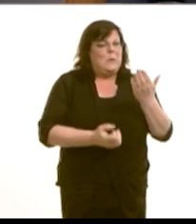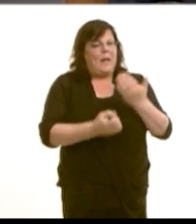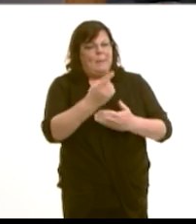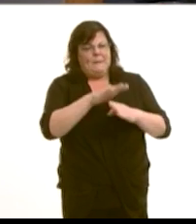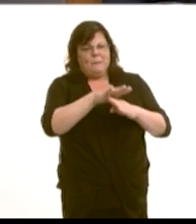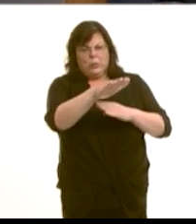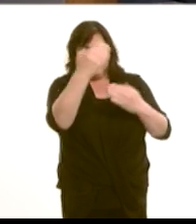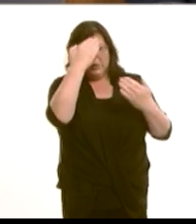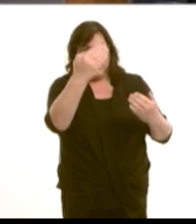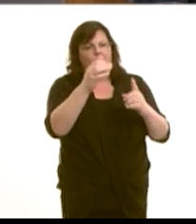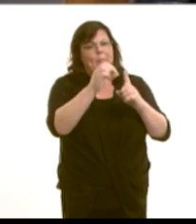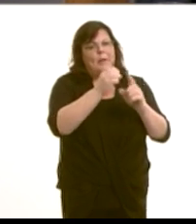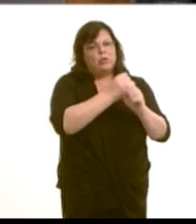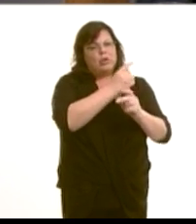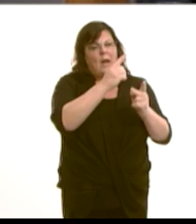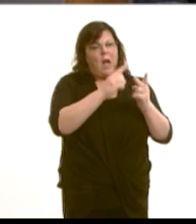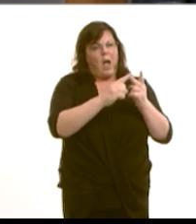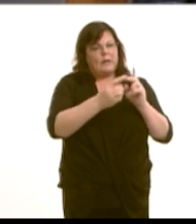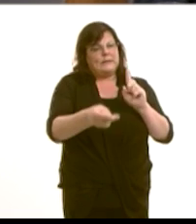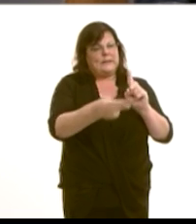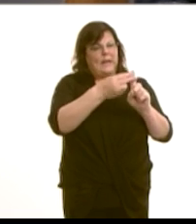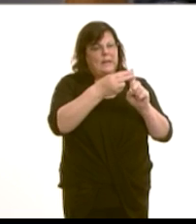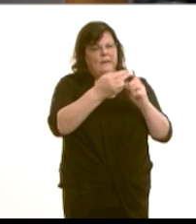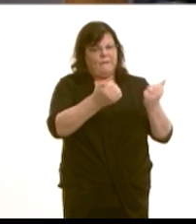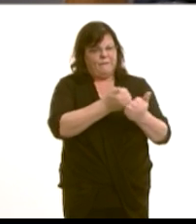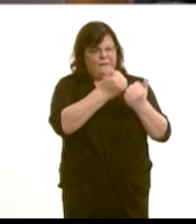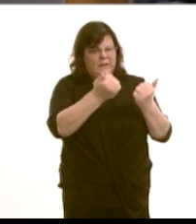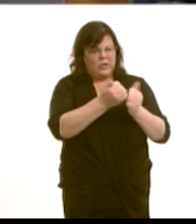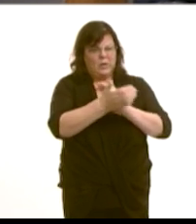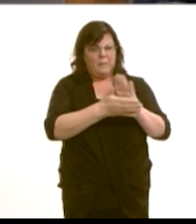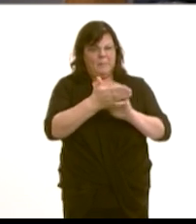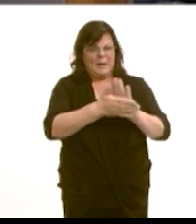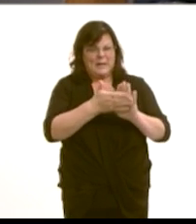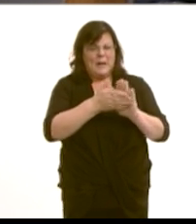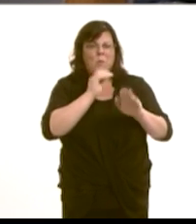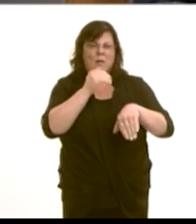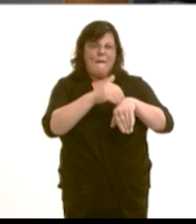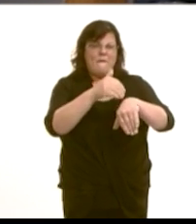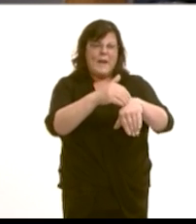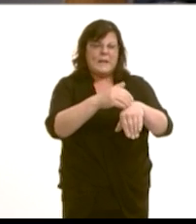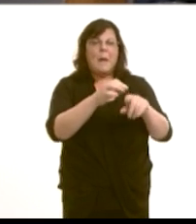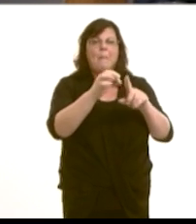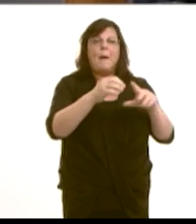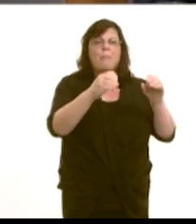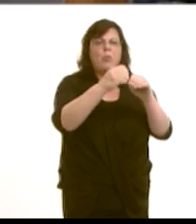If PGI status were to be lost, that would be a blow not only to Pembrokeshire potatoes, but to lamb.